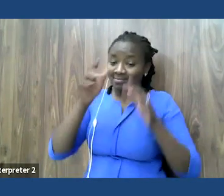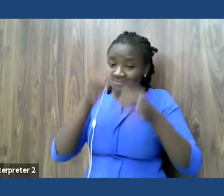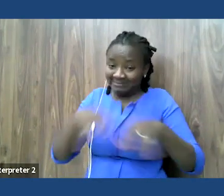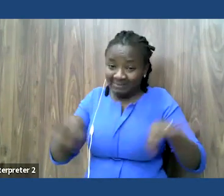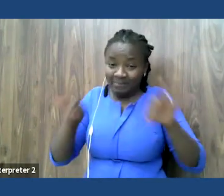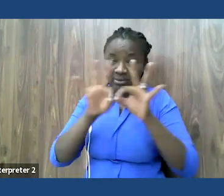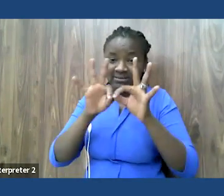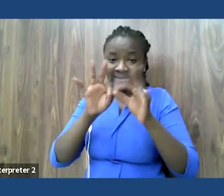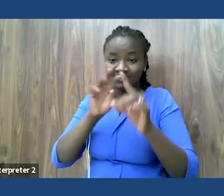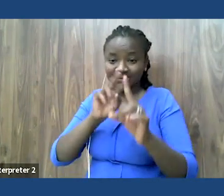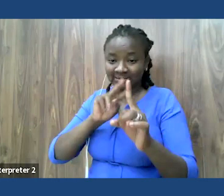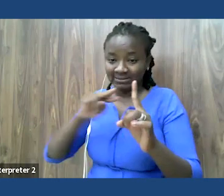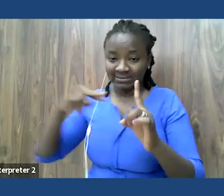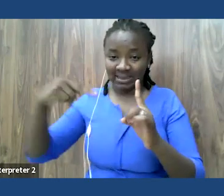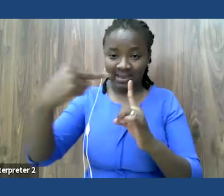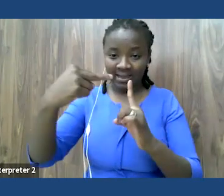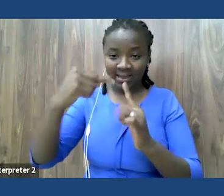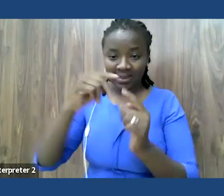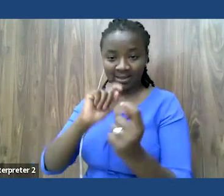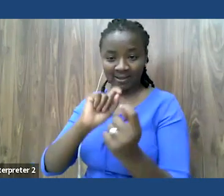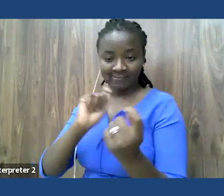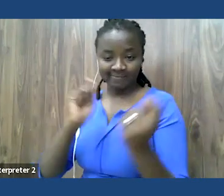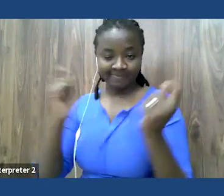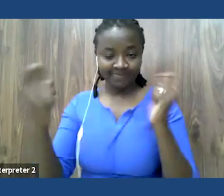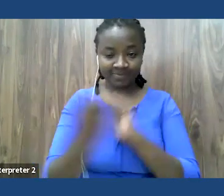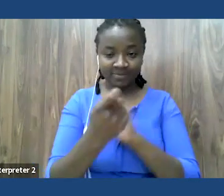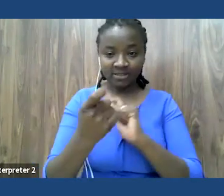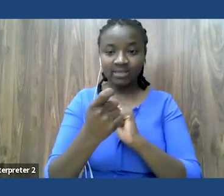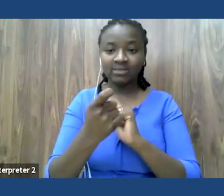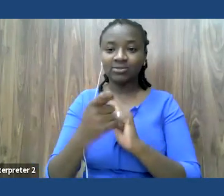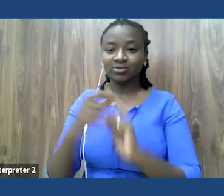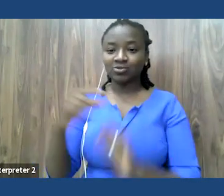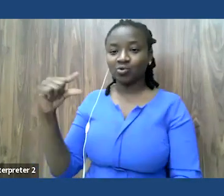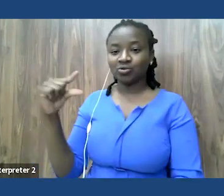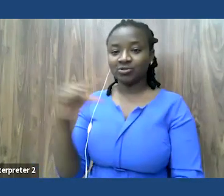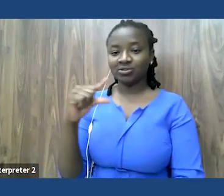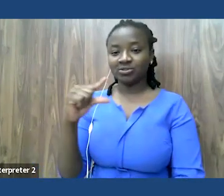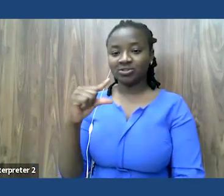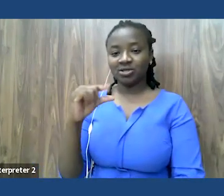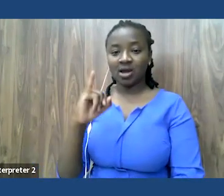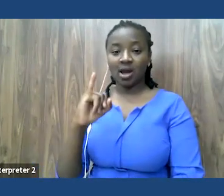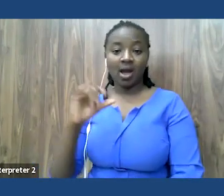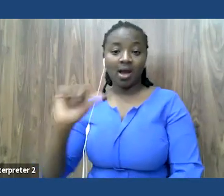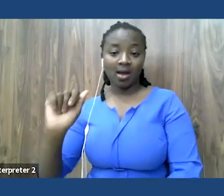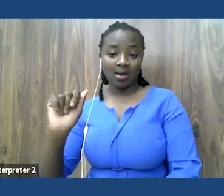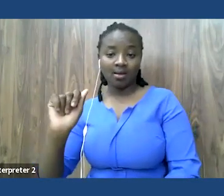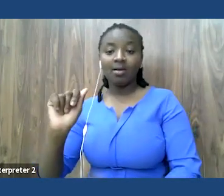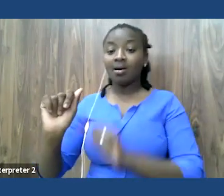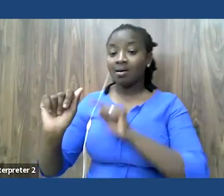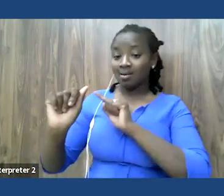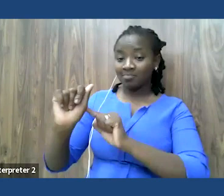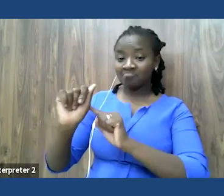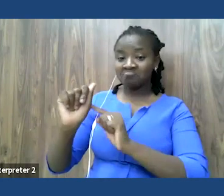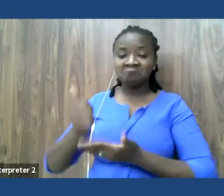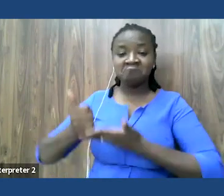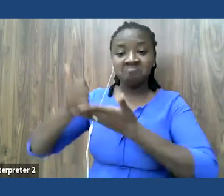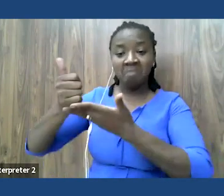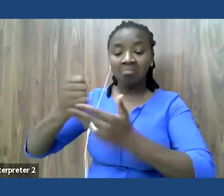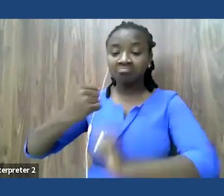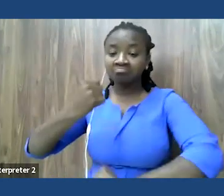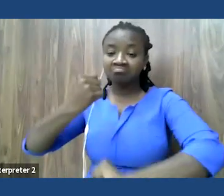So GIA has come to help and support that process to governments, Civil Society, and the private